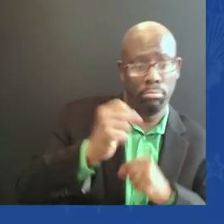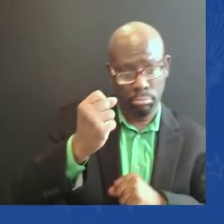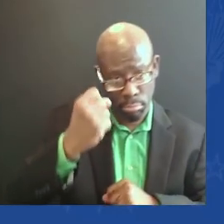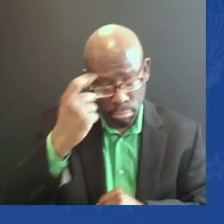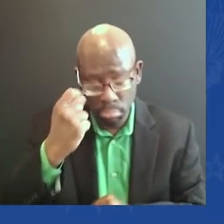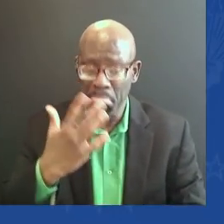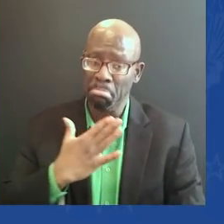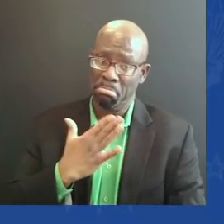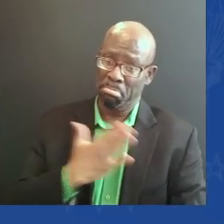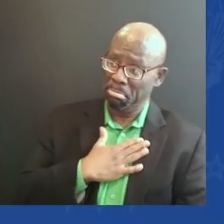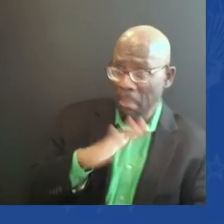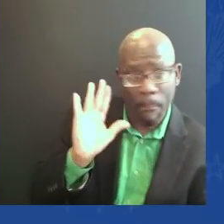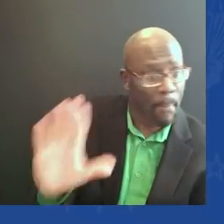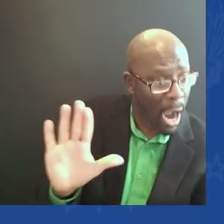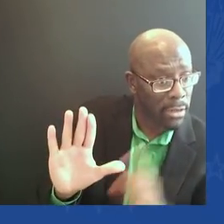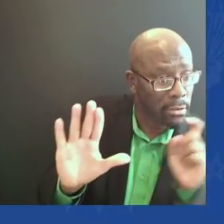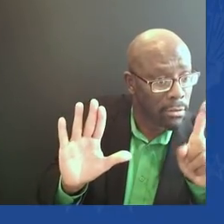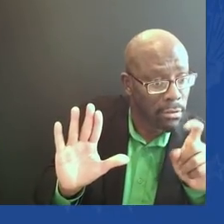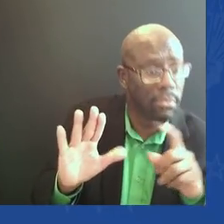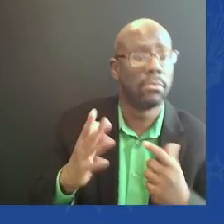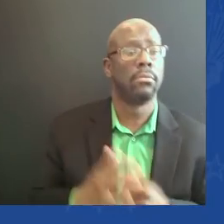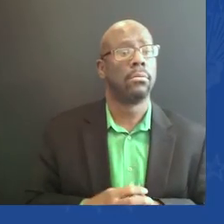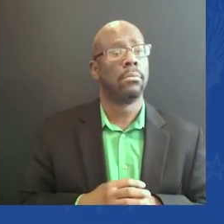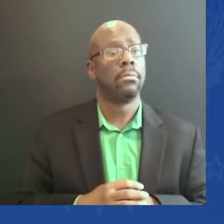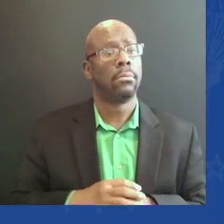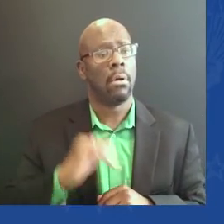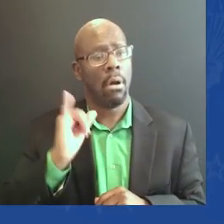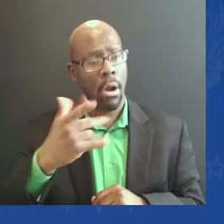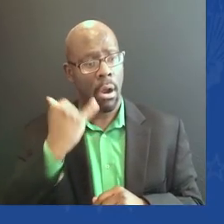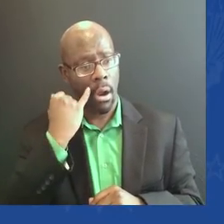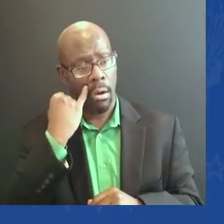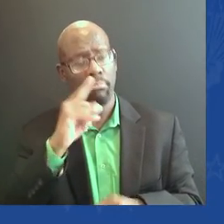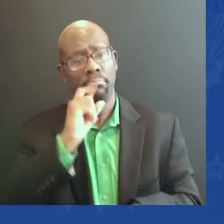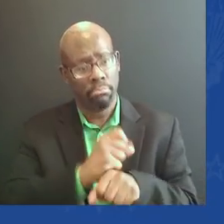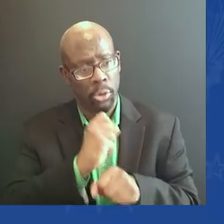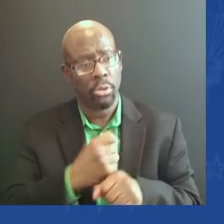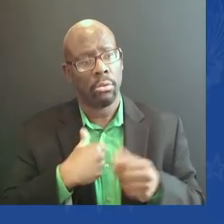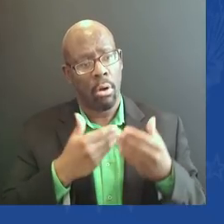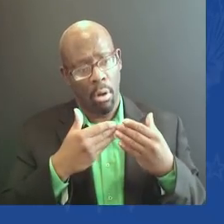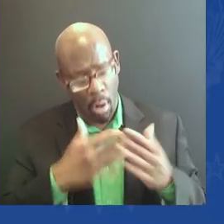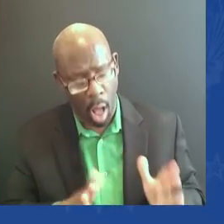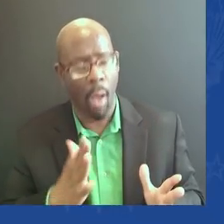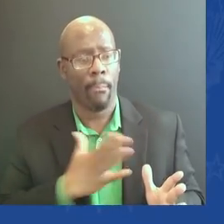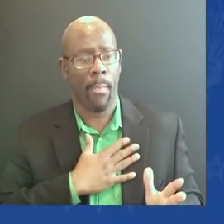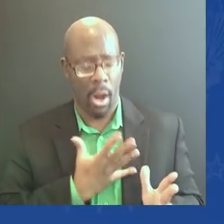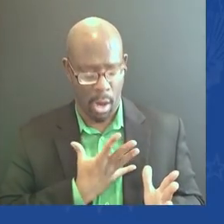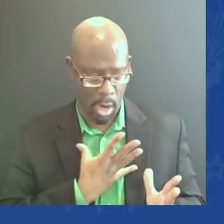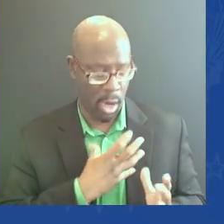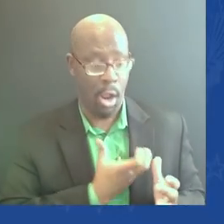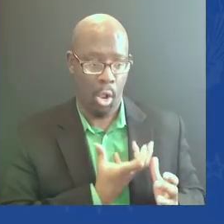when I lost the real part of my soul, when I -- when my -- when I lost my Beau, my son.